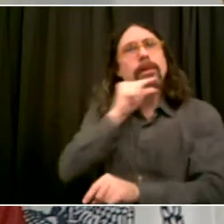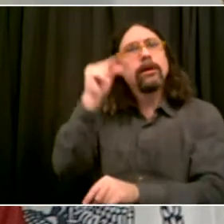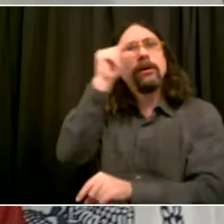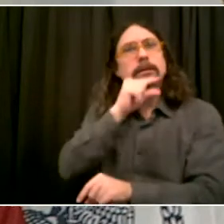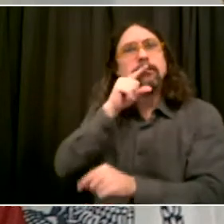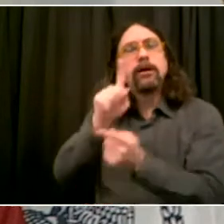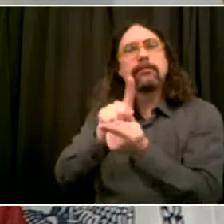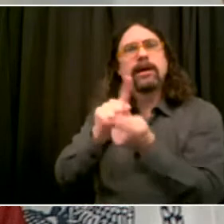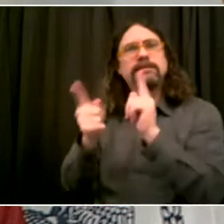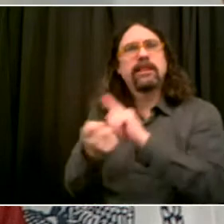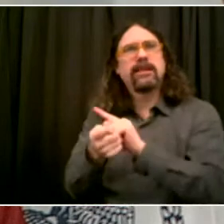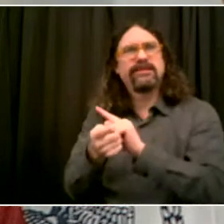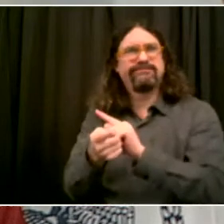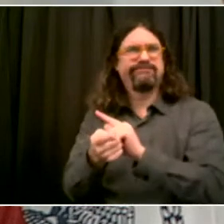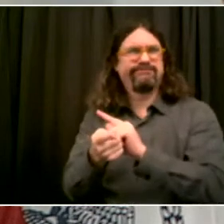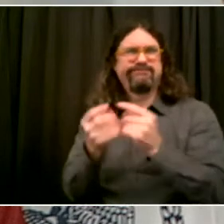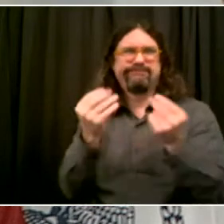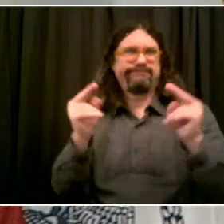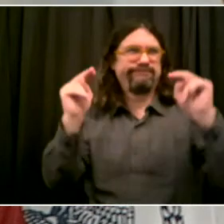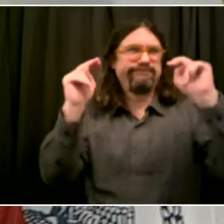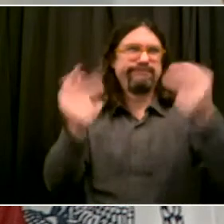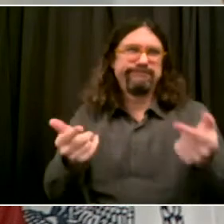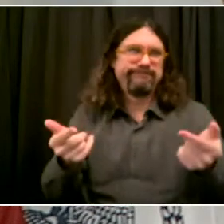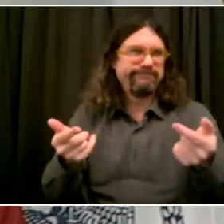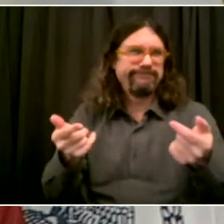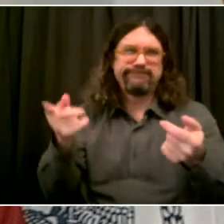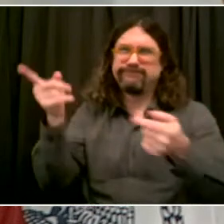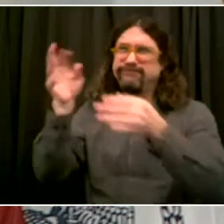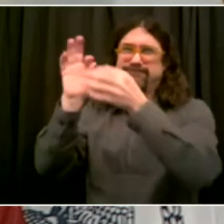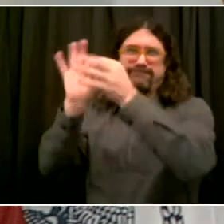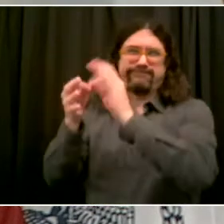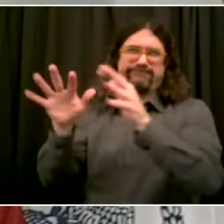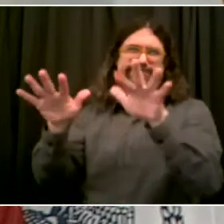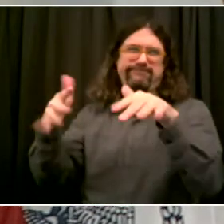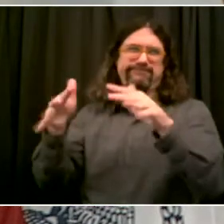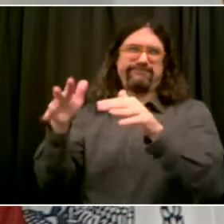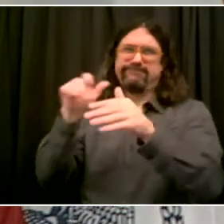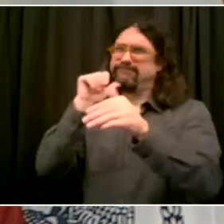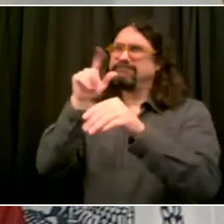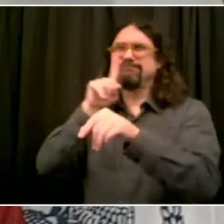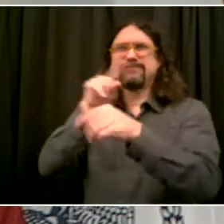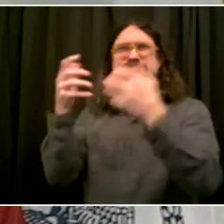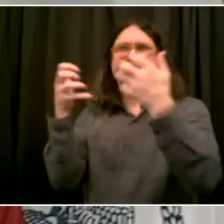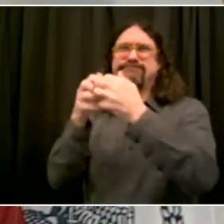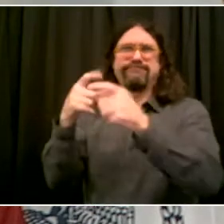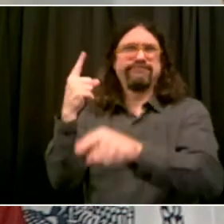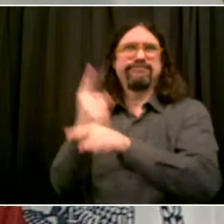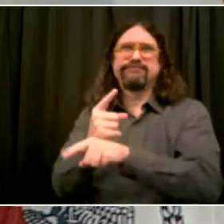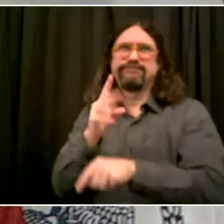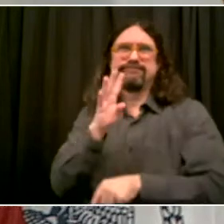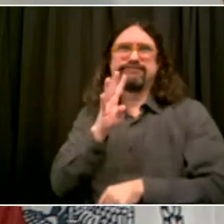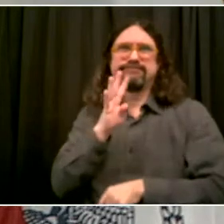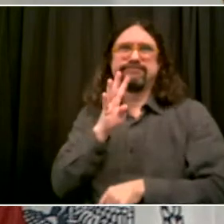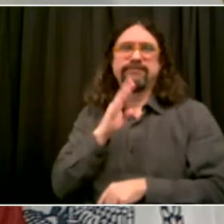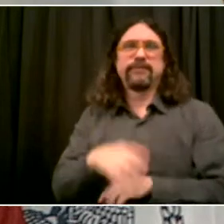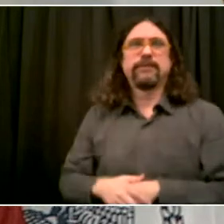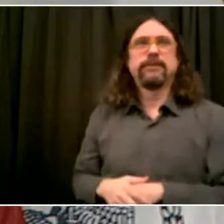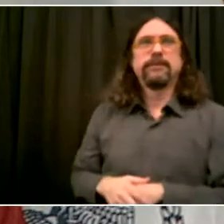WE HAVE TO GET THIS RIGHT, GREAT T ESQUTTNIO. IT'S A HUGE EFFORT BUT WE HAVE TO MAKE SURE IT IS AS